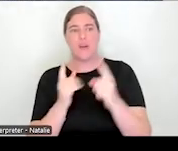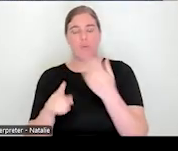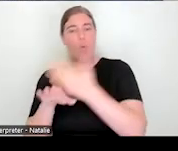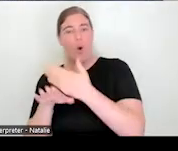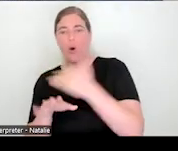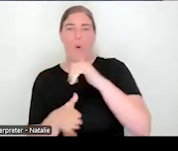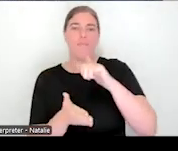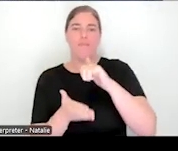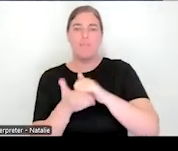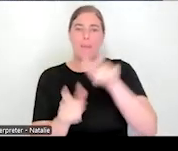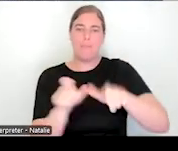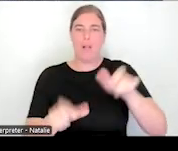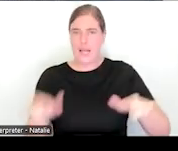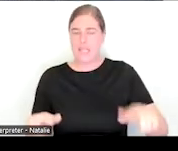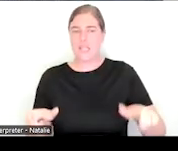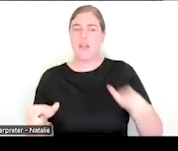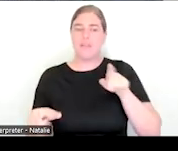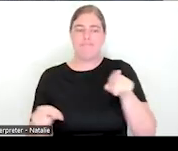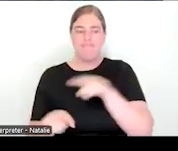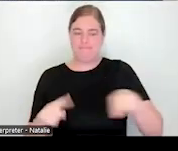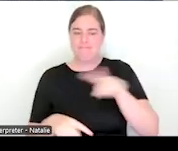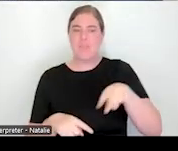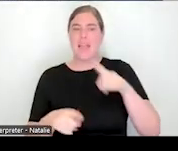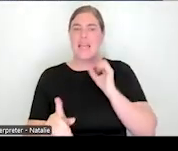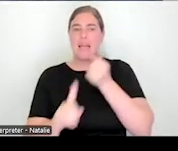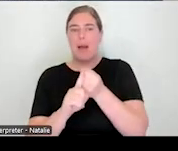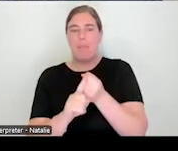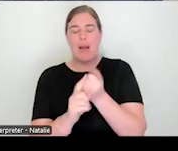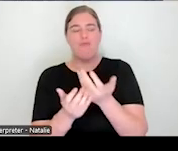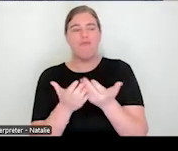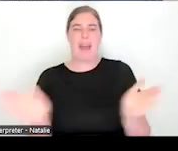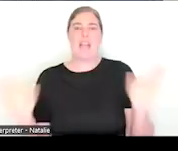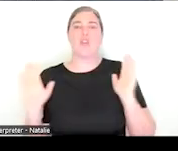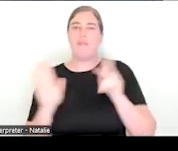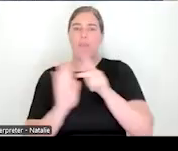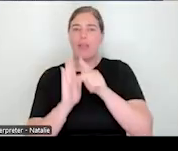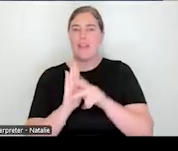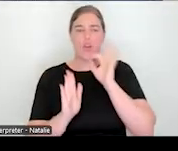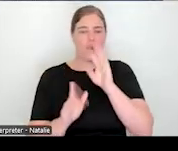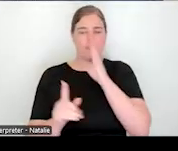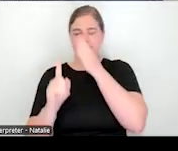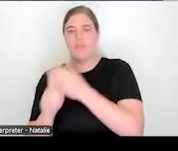are actually impacted by a range of services and policies outside of the arts portfolio when they